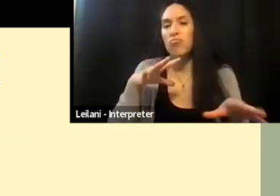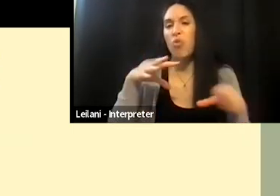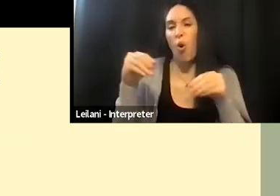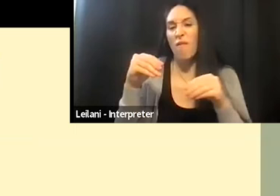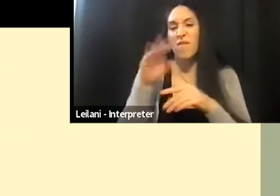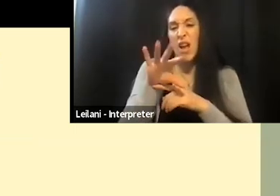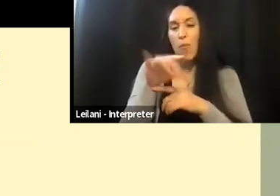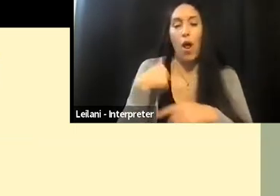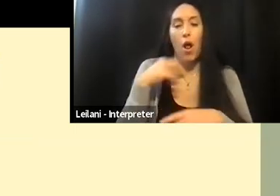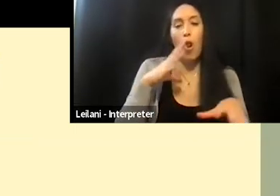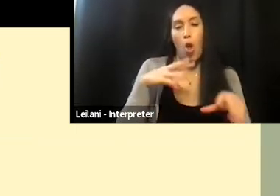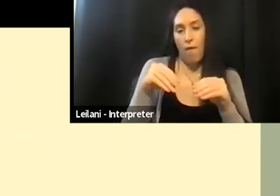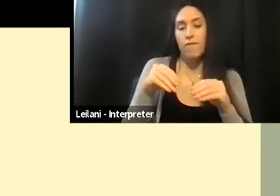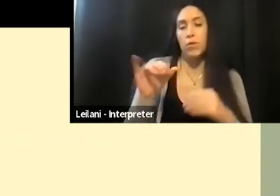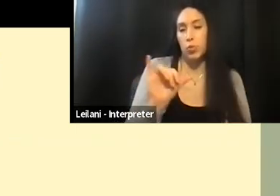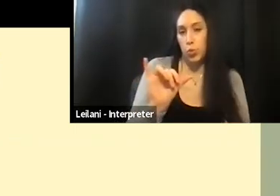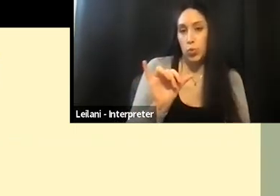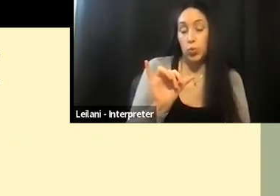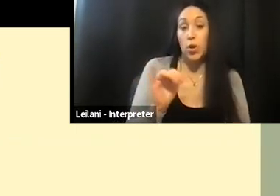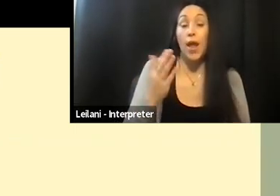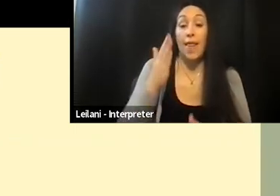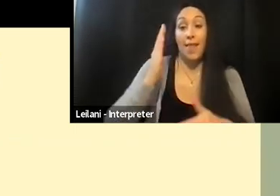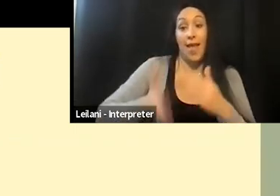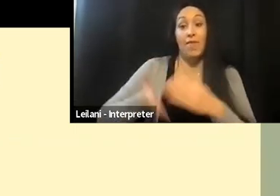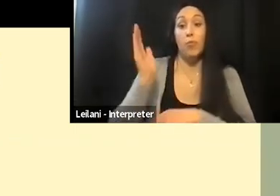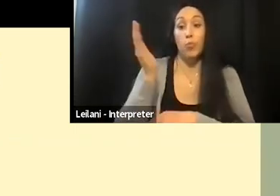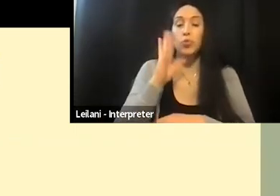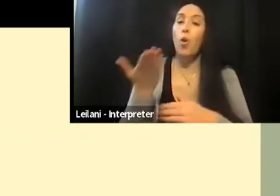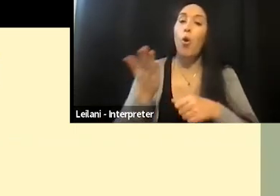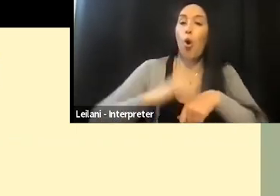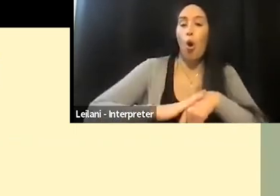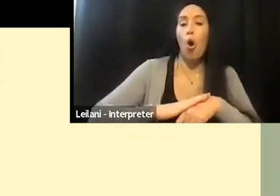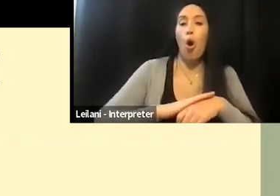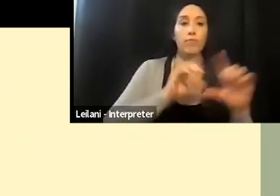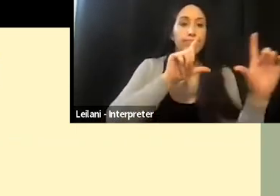We will turn them on again at the end of the presentation, but just to be respectful